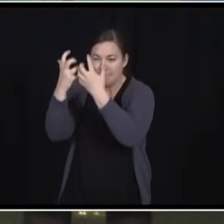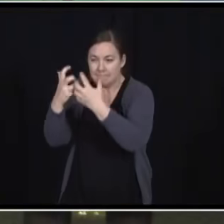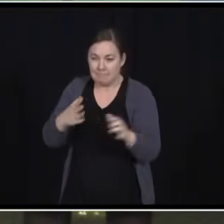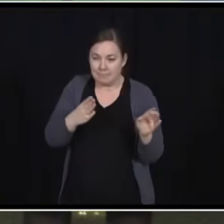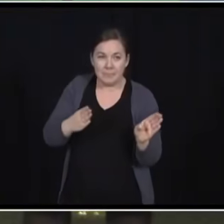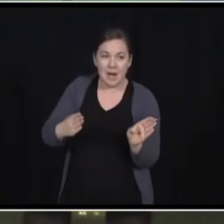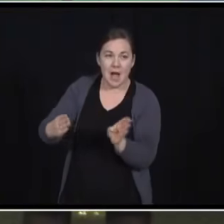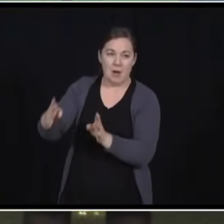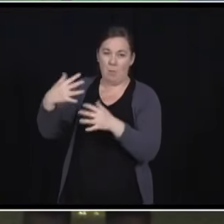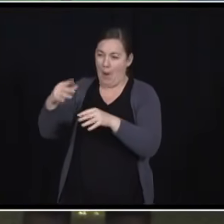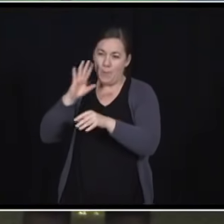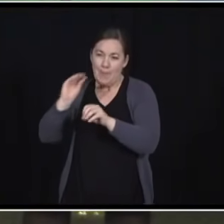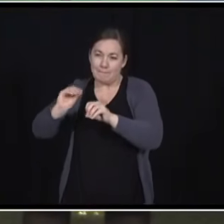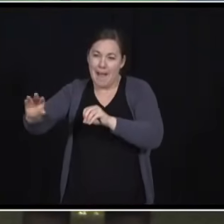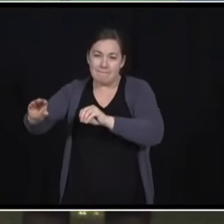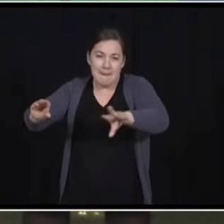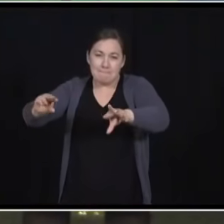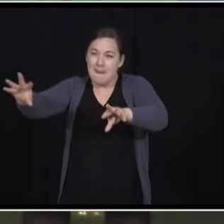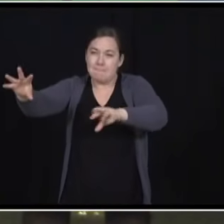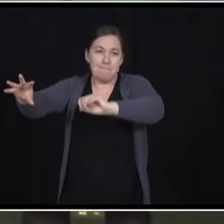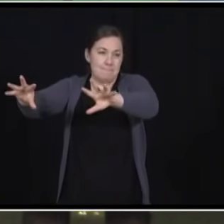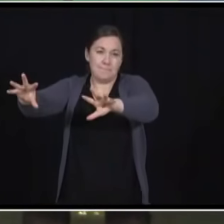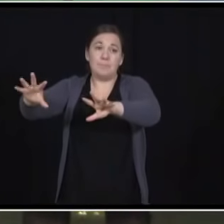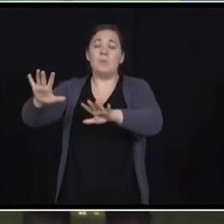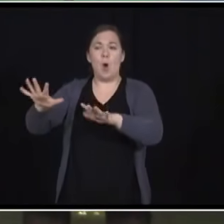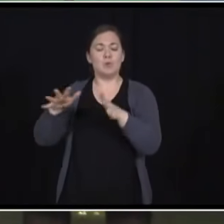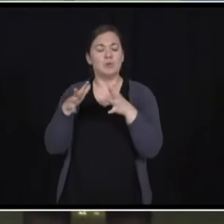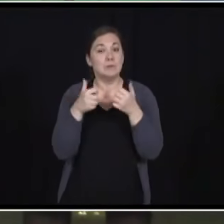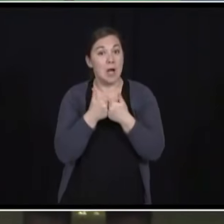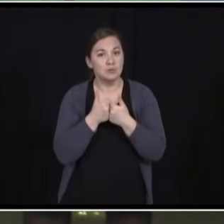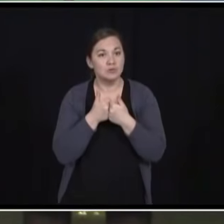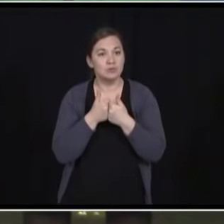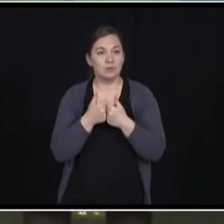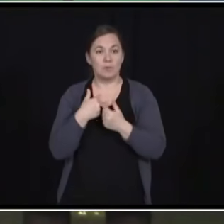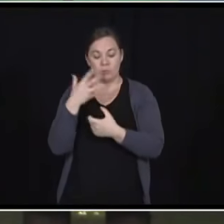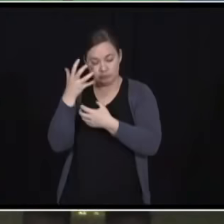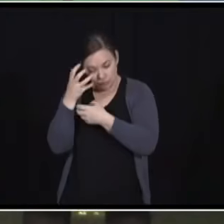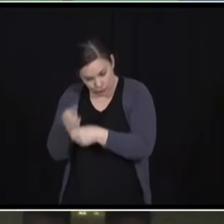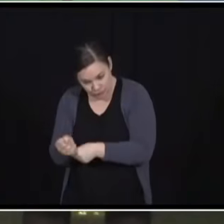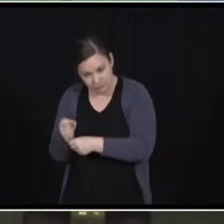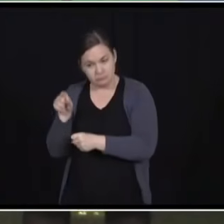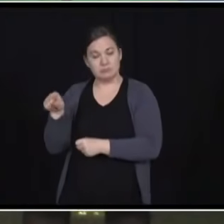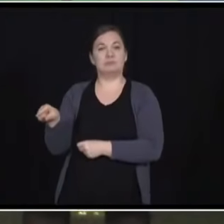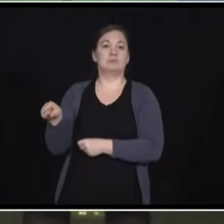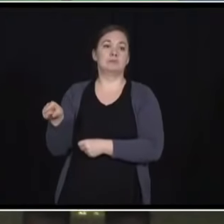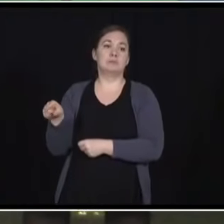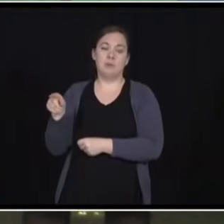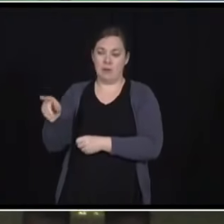but there is no one better in the country that General Hillier to make sure this distribution happens.